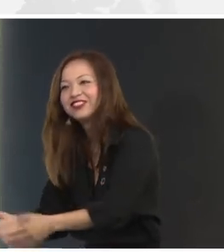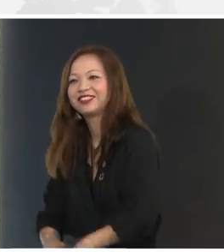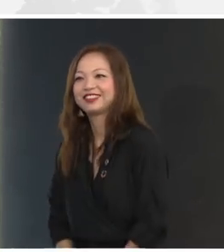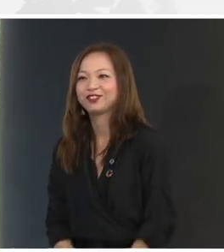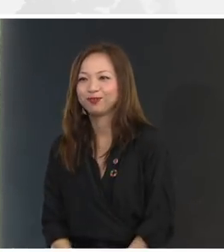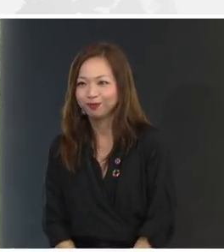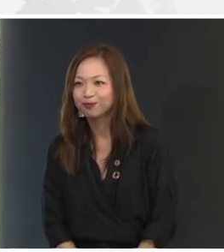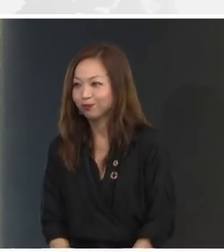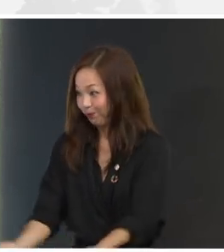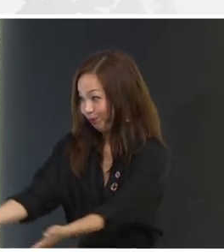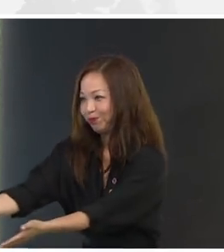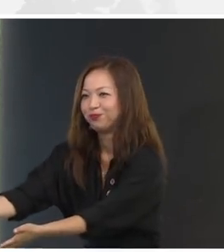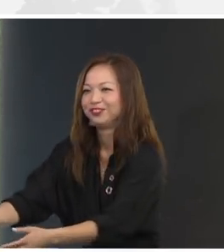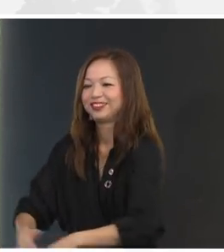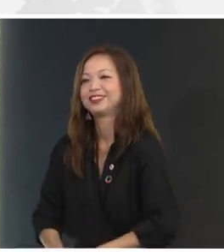Rabab Fetton.